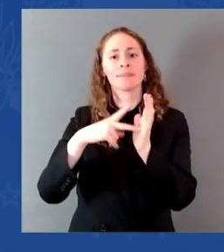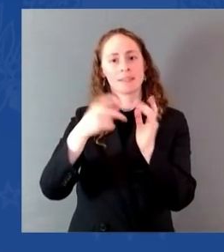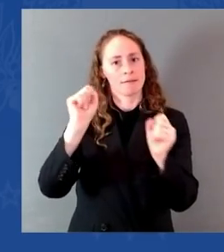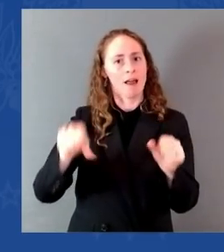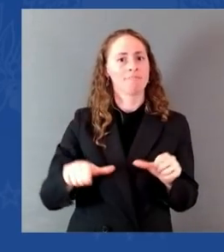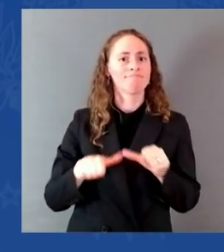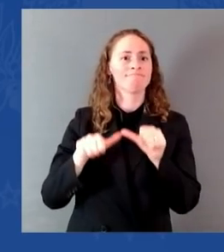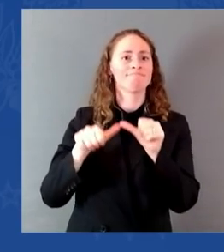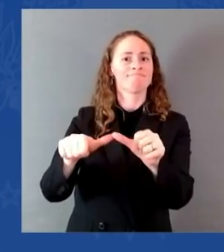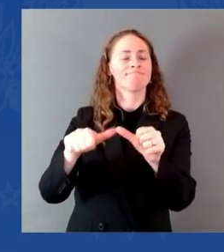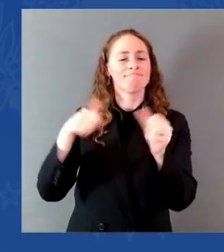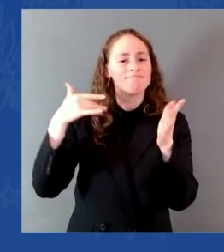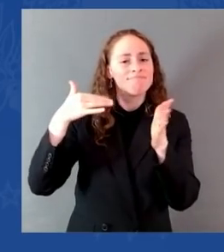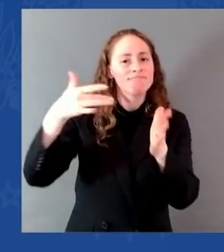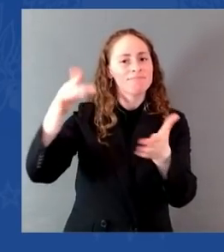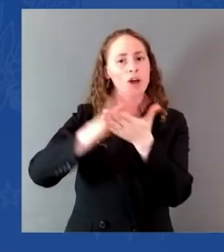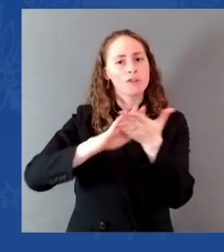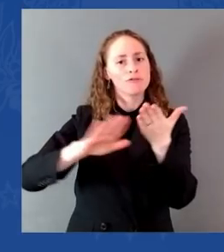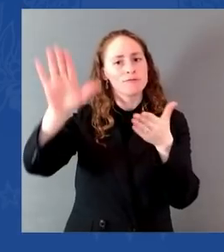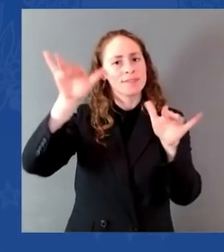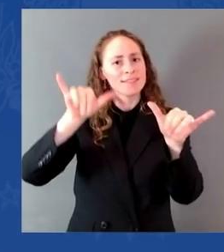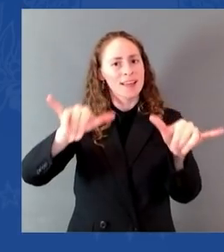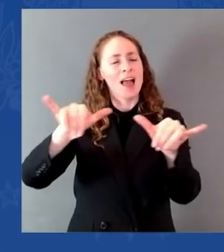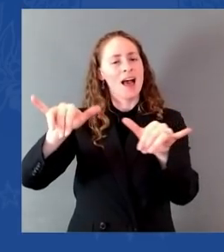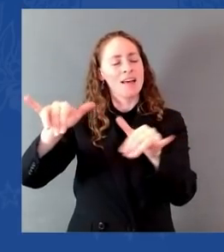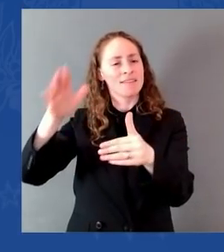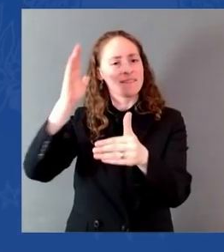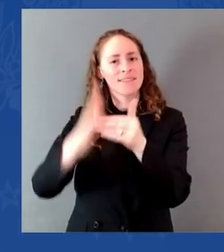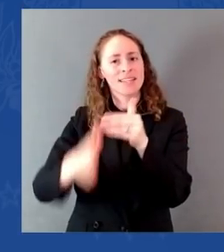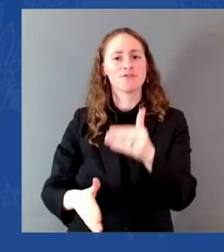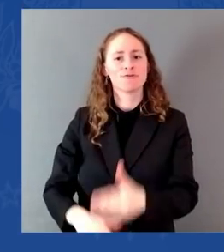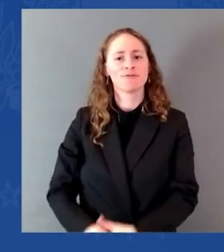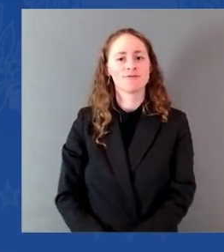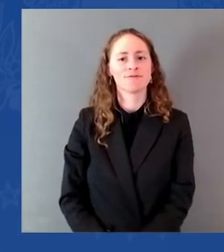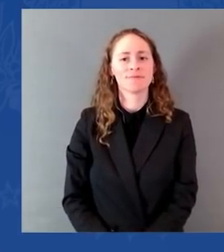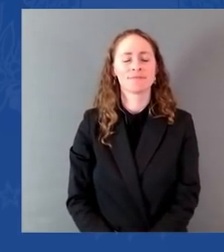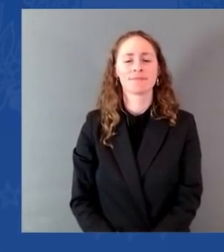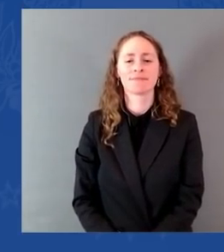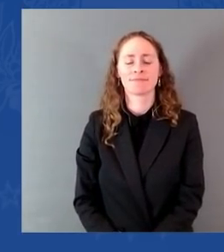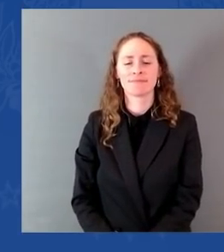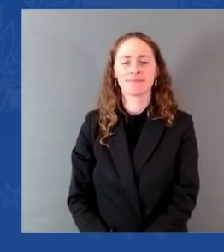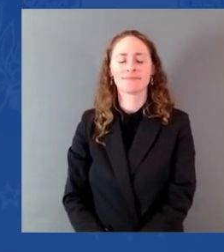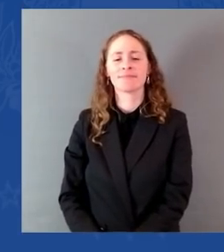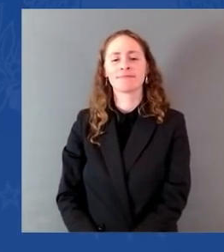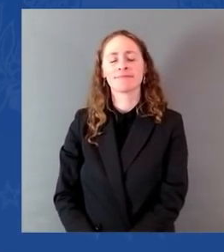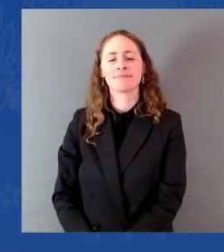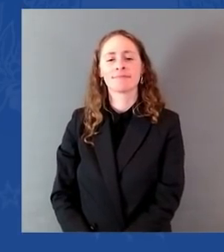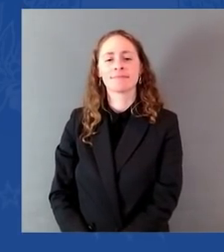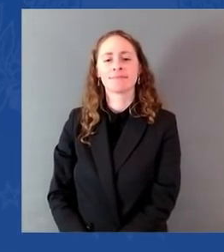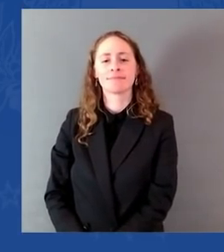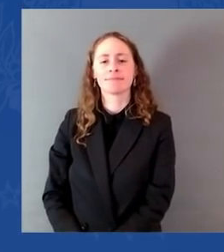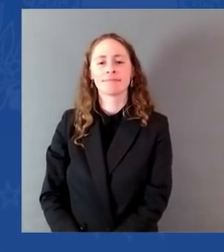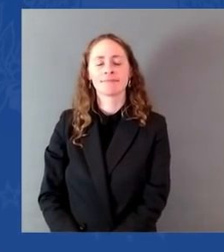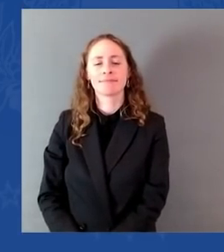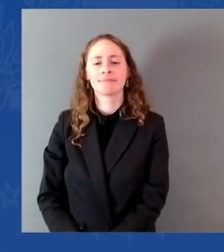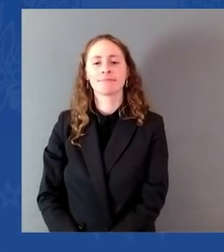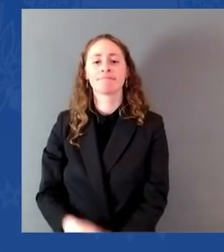We're also -- we're also going to lower prescription drug prices. This week, I spoke to a young woman